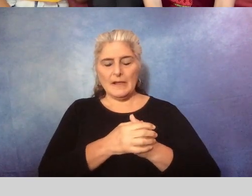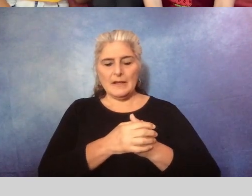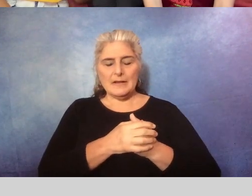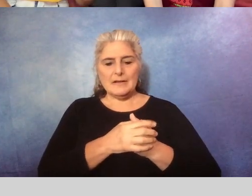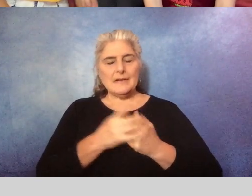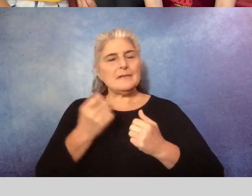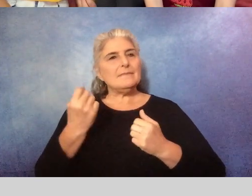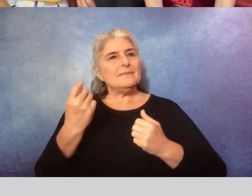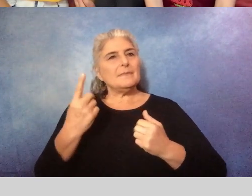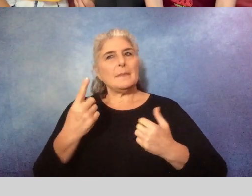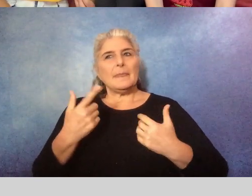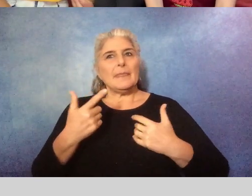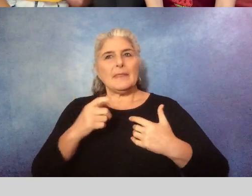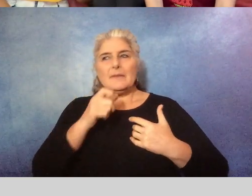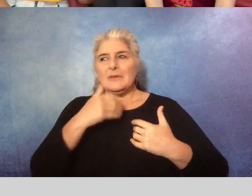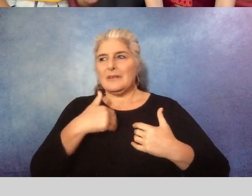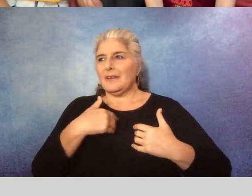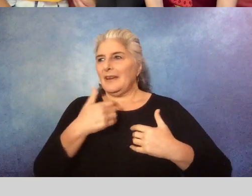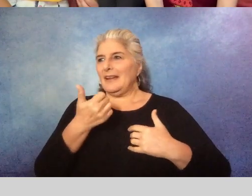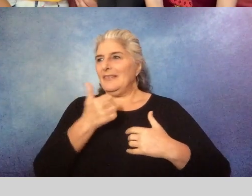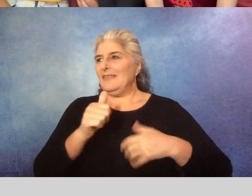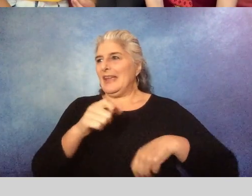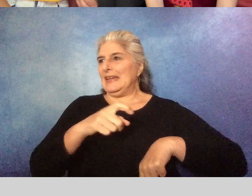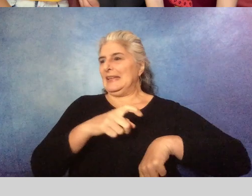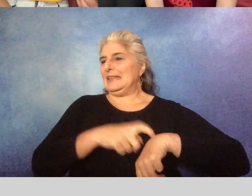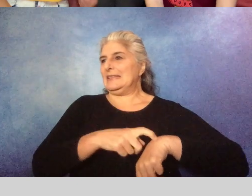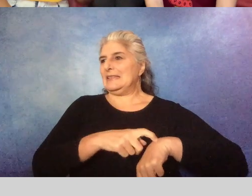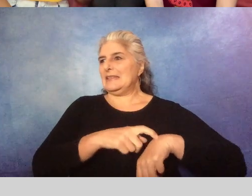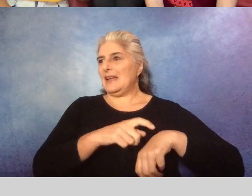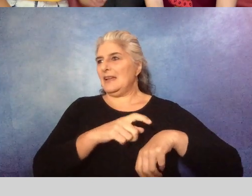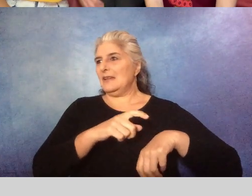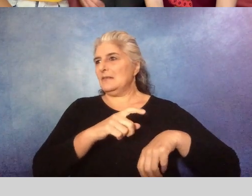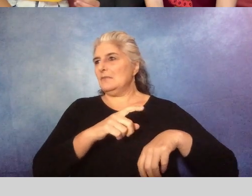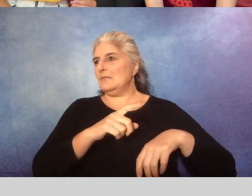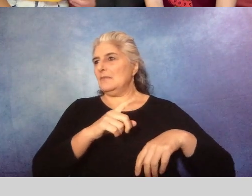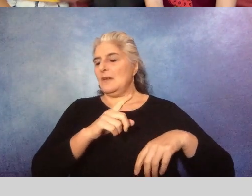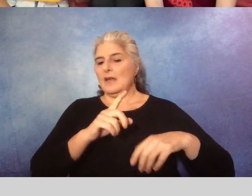We didn't have a moment where develops, developers